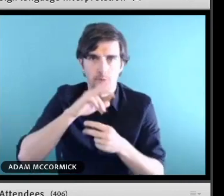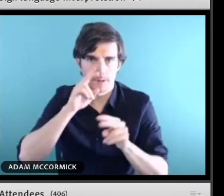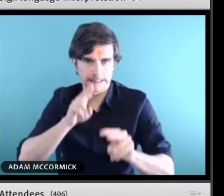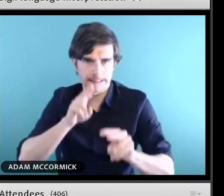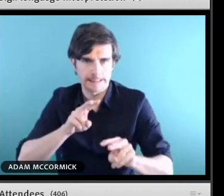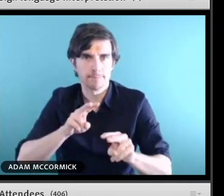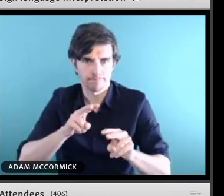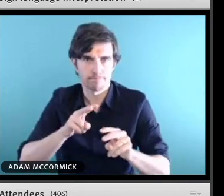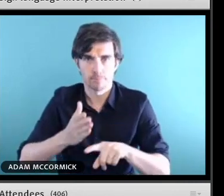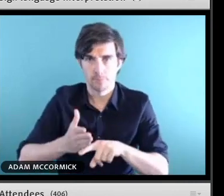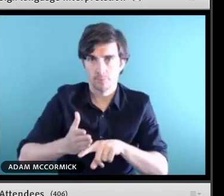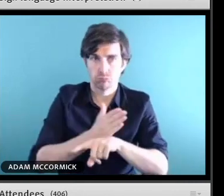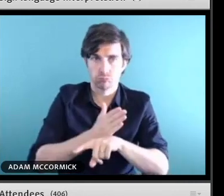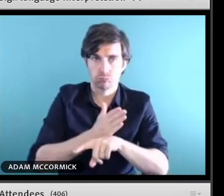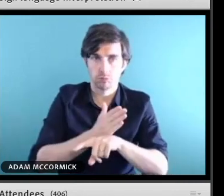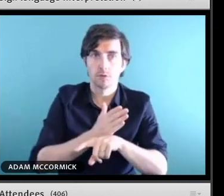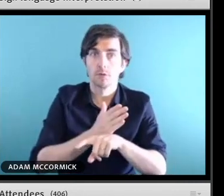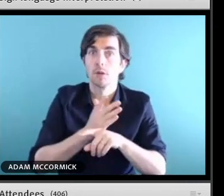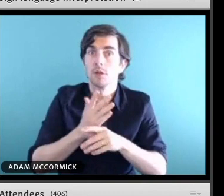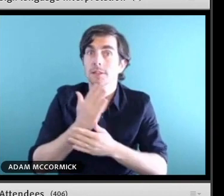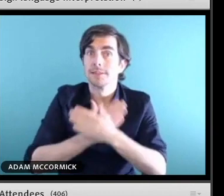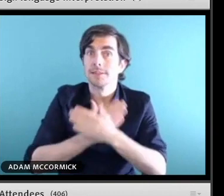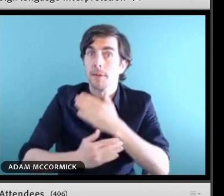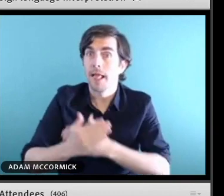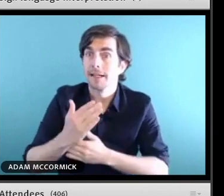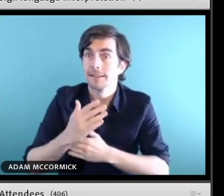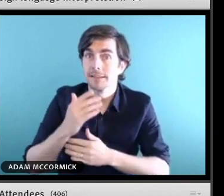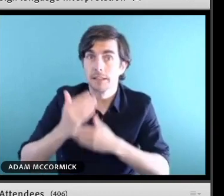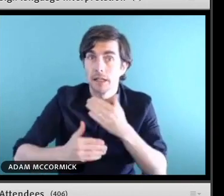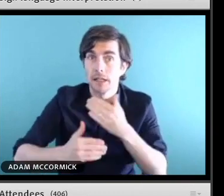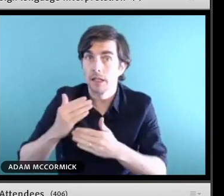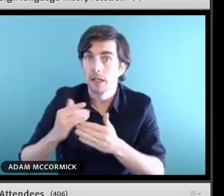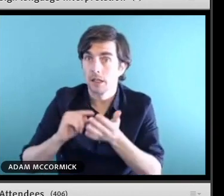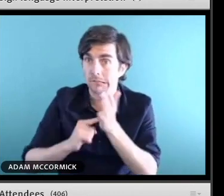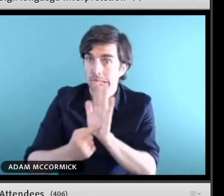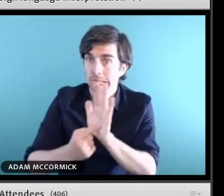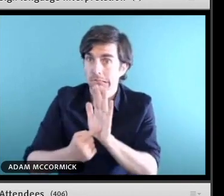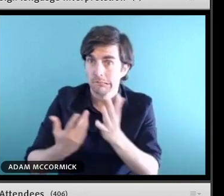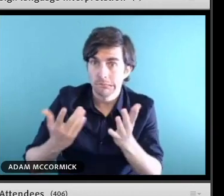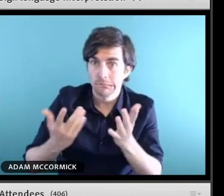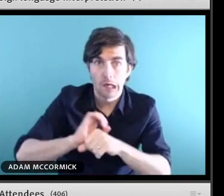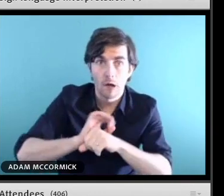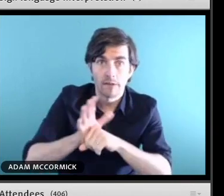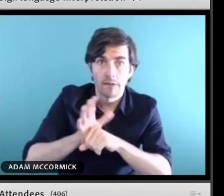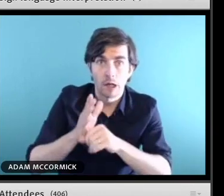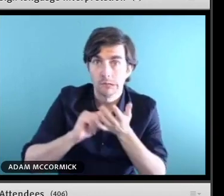guidance around preventative measures such as handwashing was more challenging in humanitarian